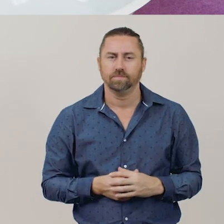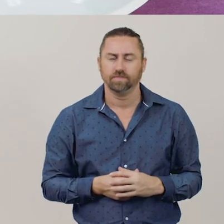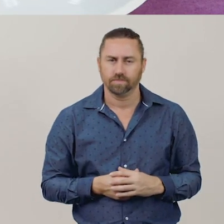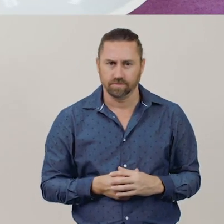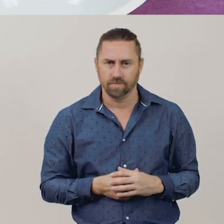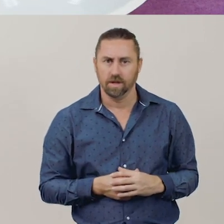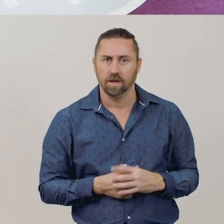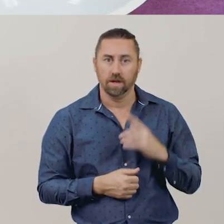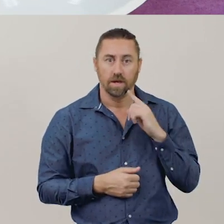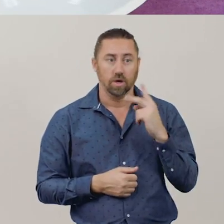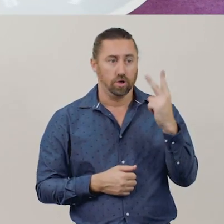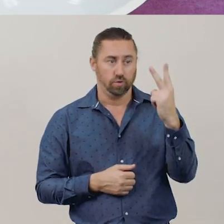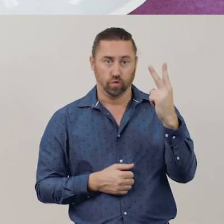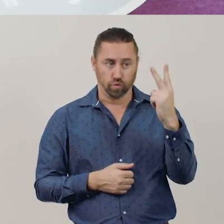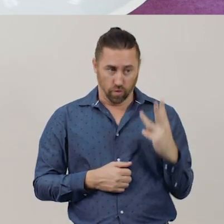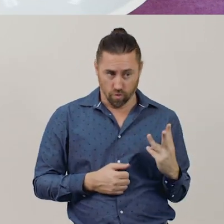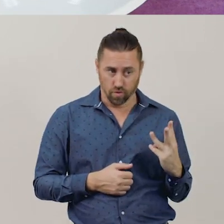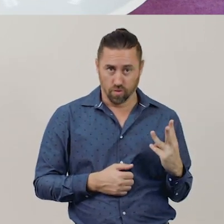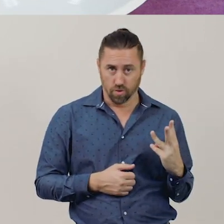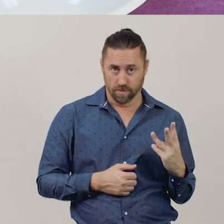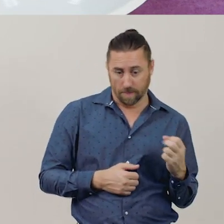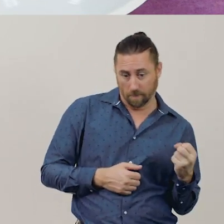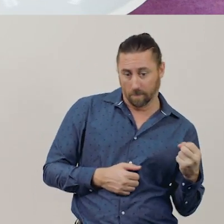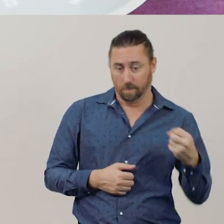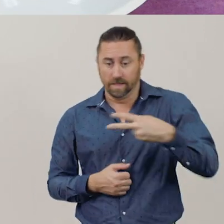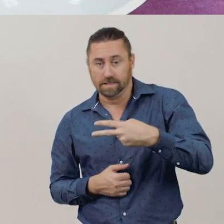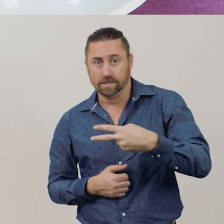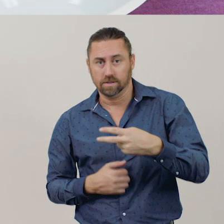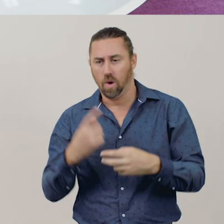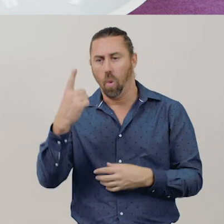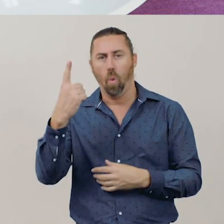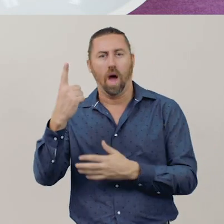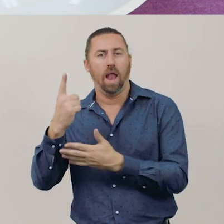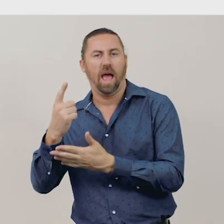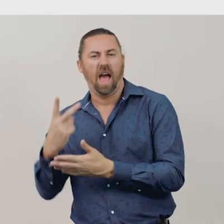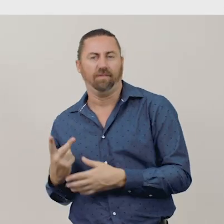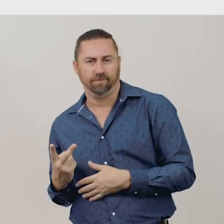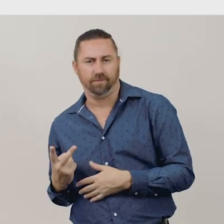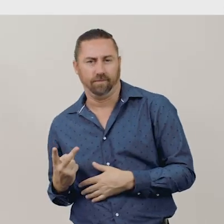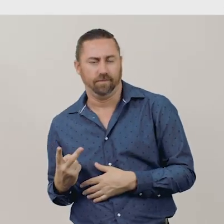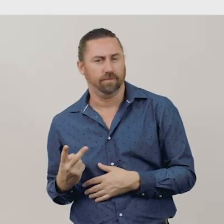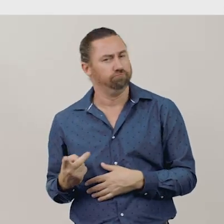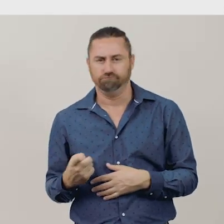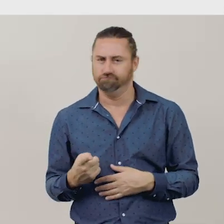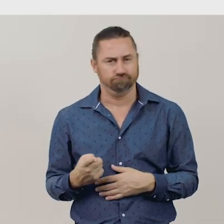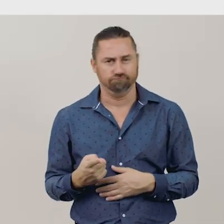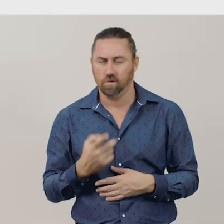2 thirds is larger than 1 half. So that is false!